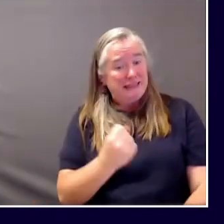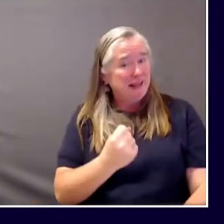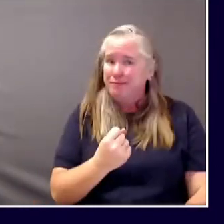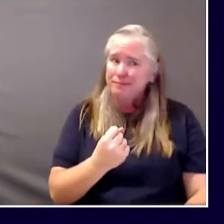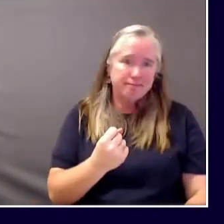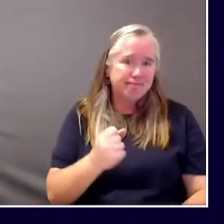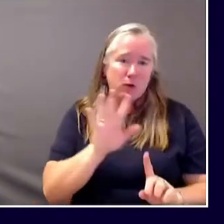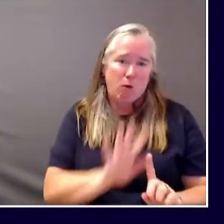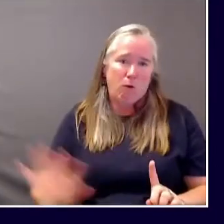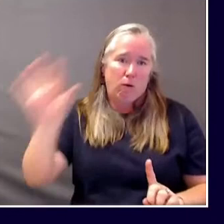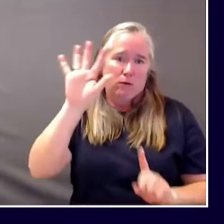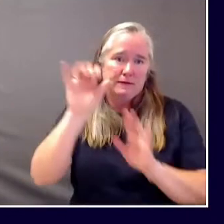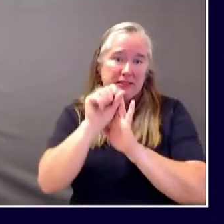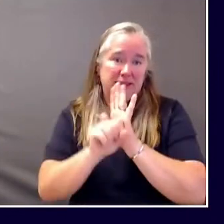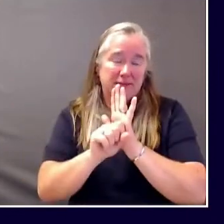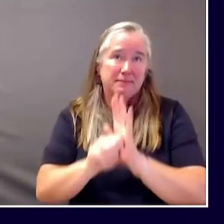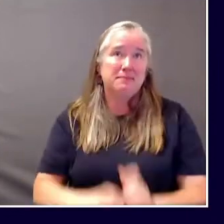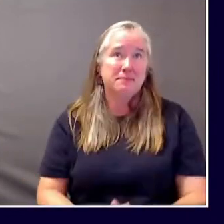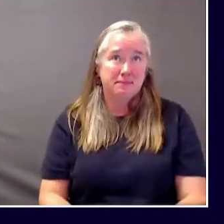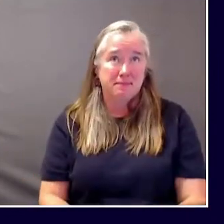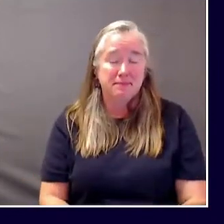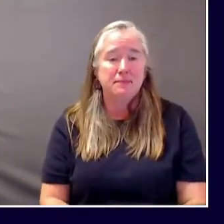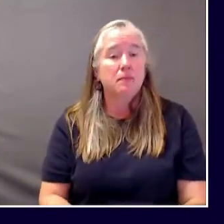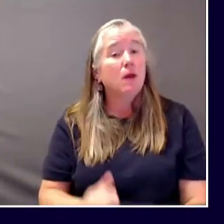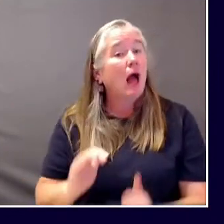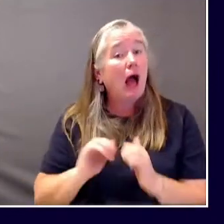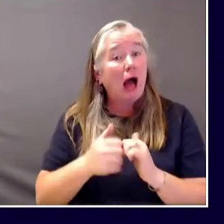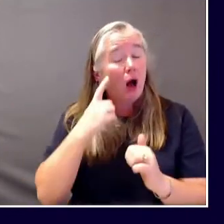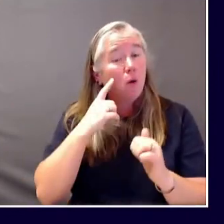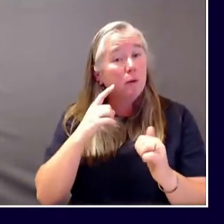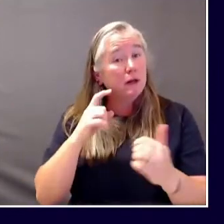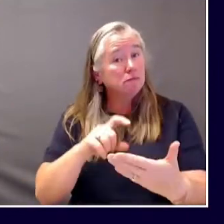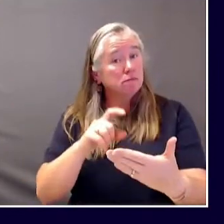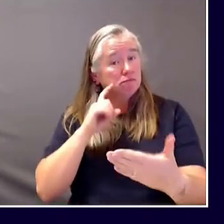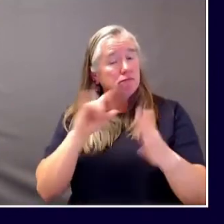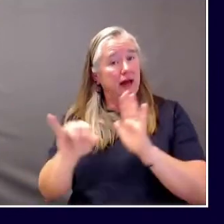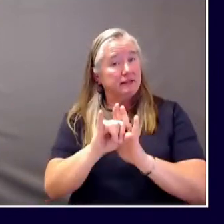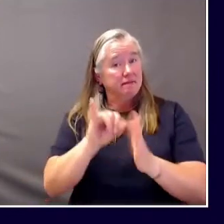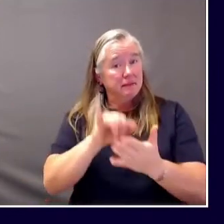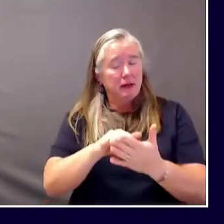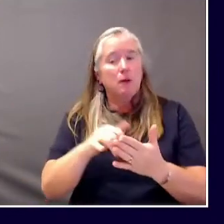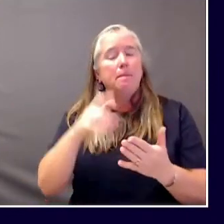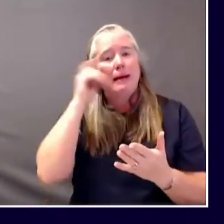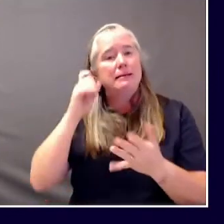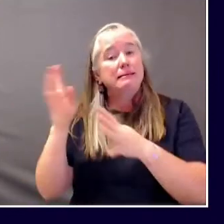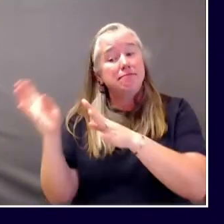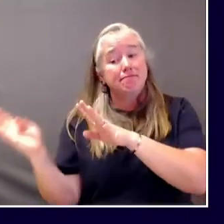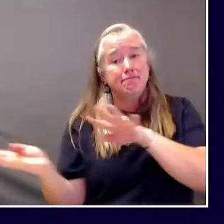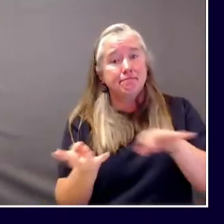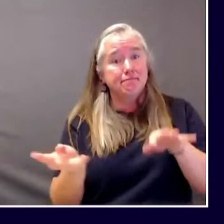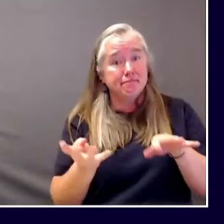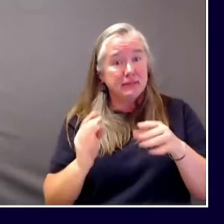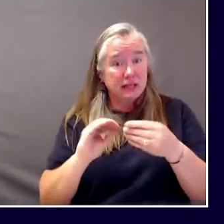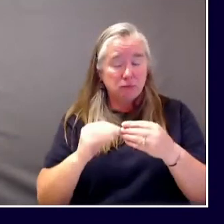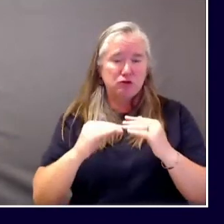we know that because our testing volume has remained roughly the